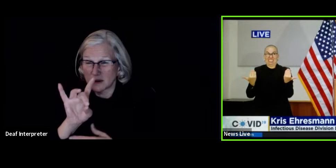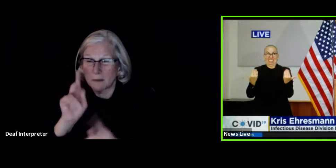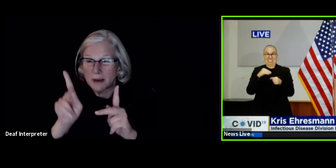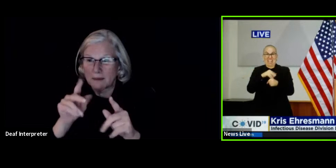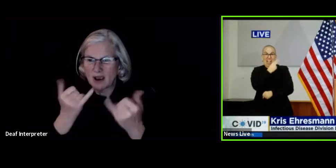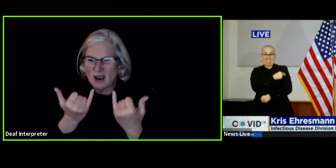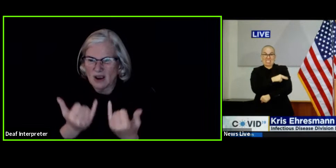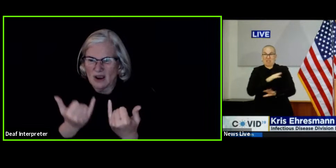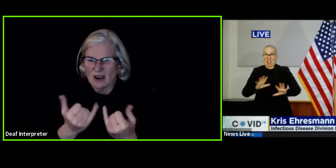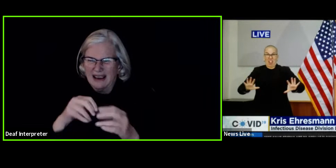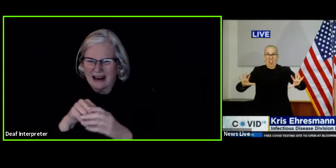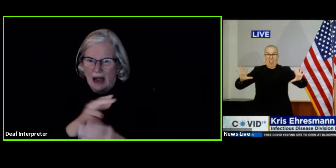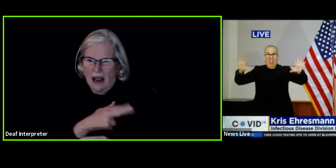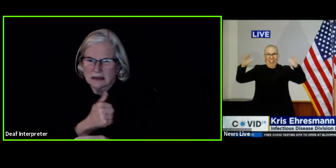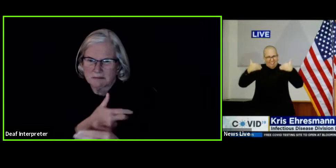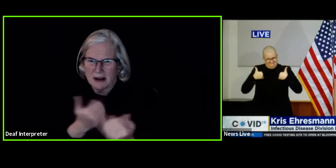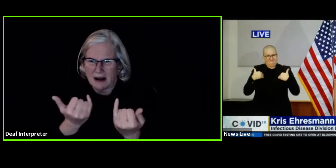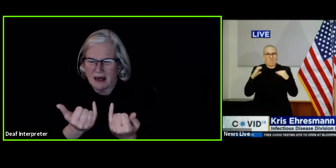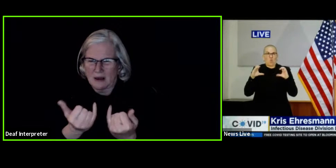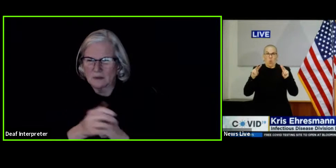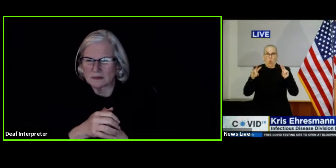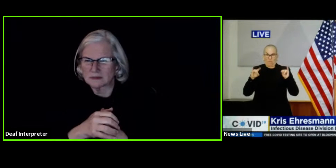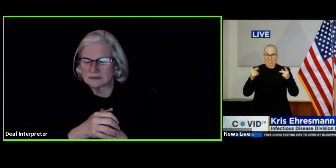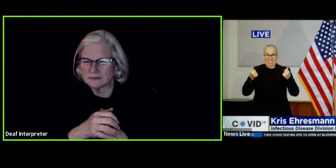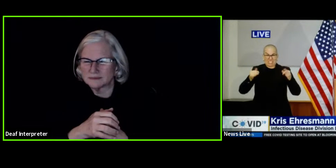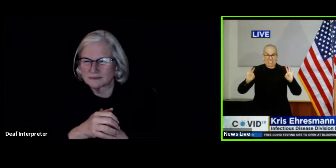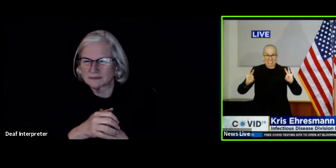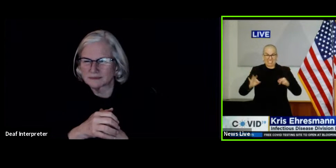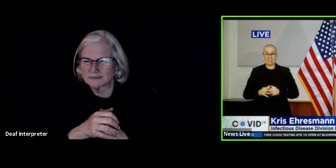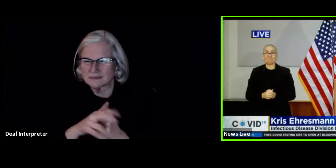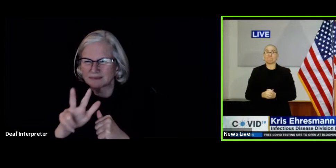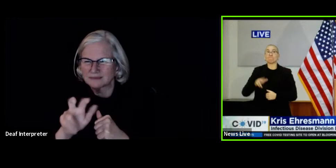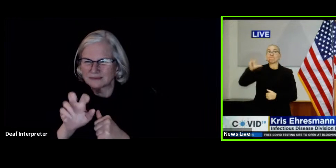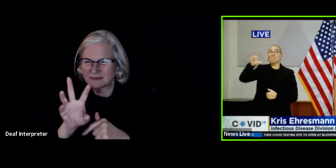COVID-19. AND OF THOSE, 364 ARE IN AN INTENSIVE CARE.